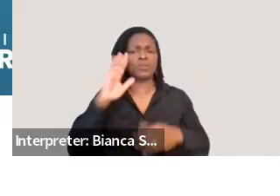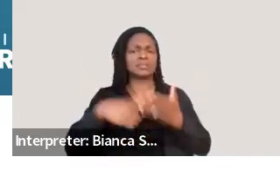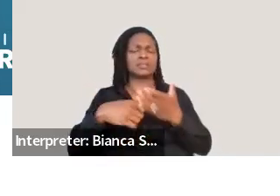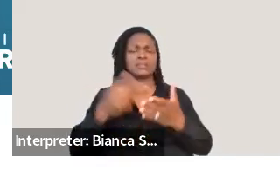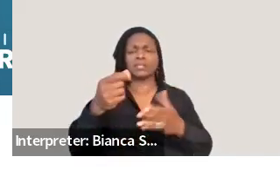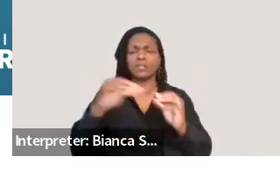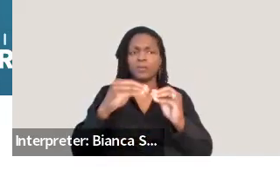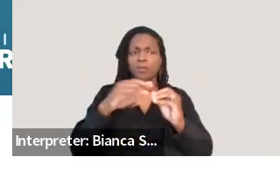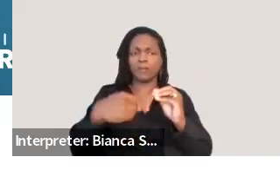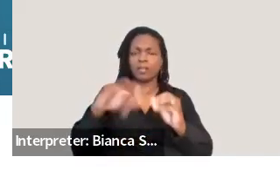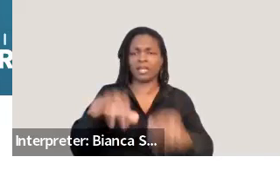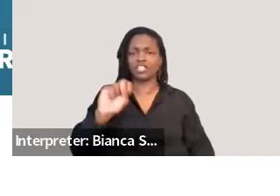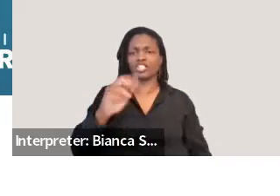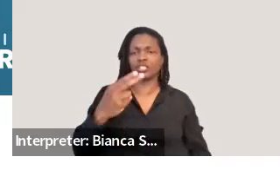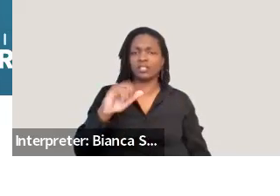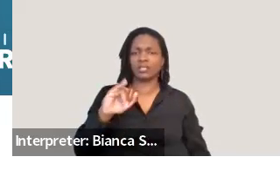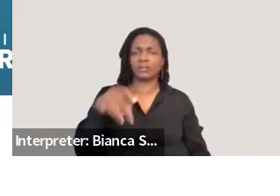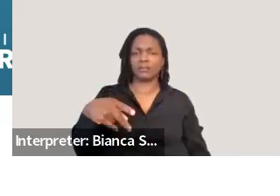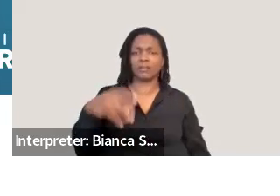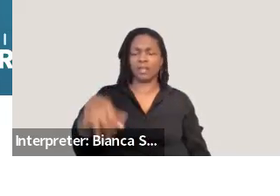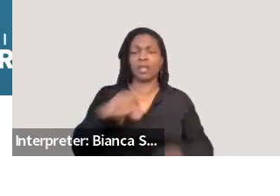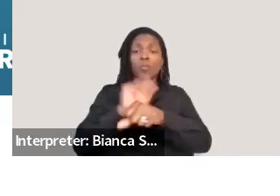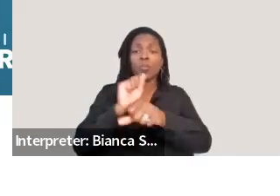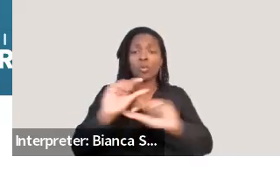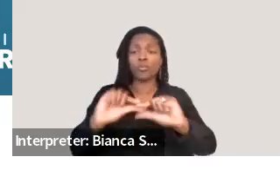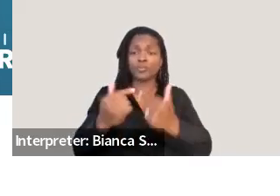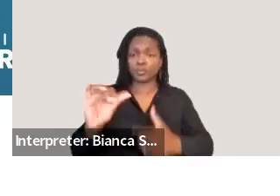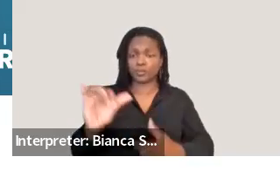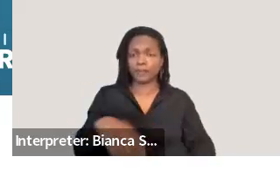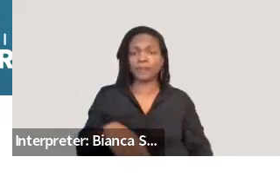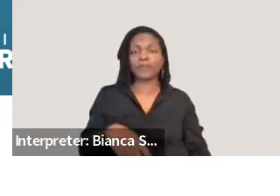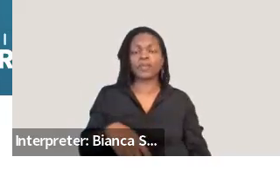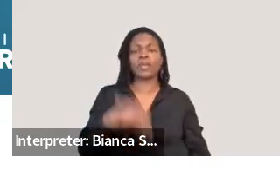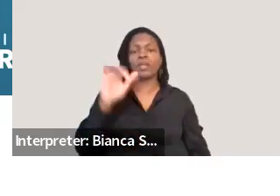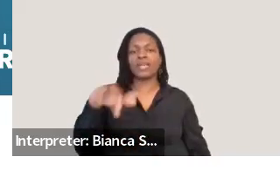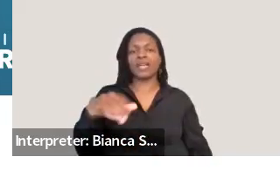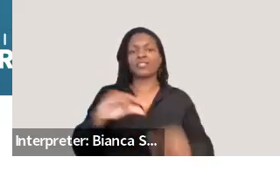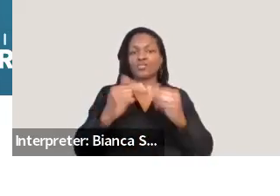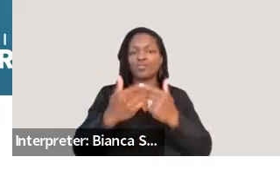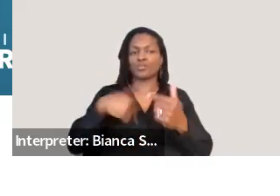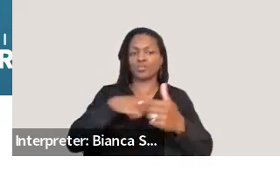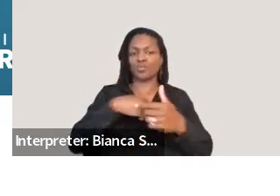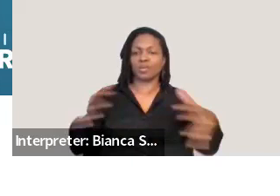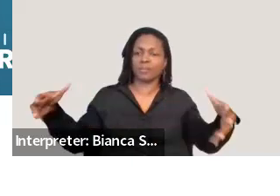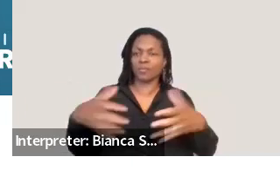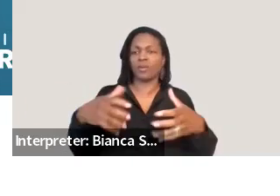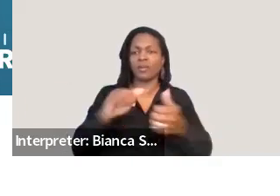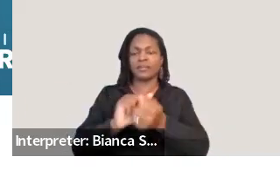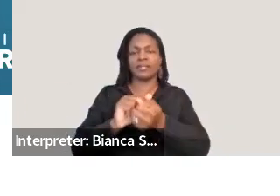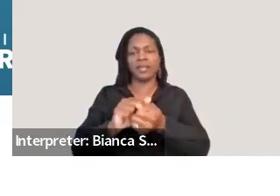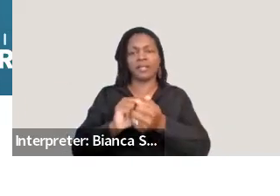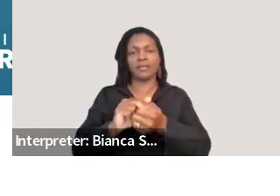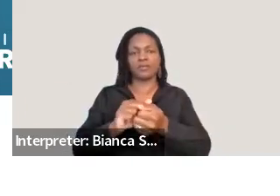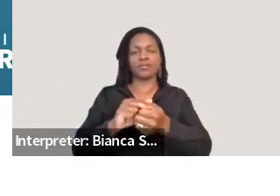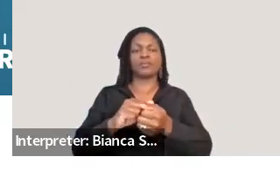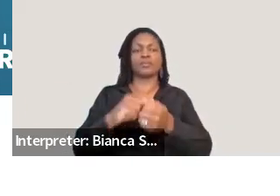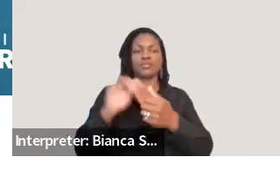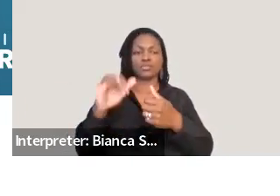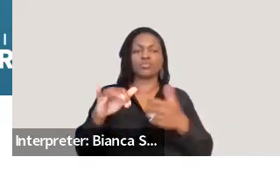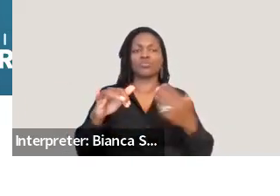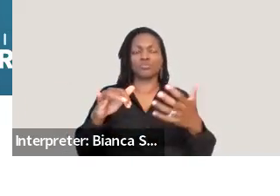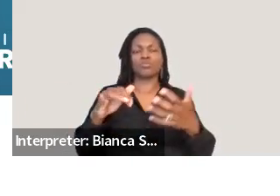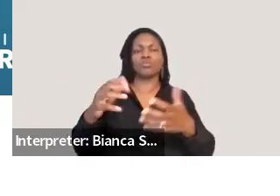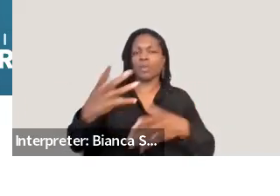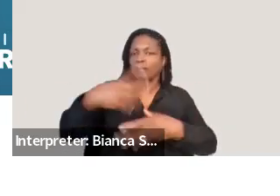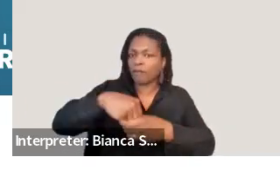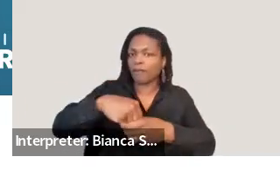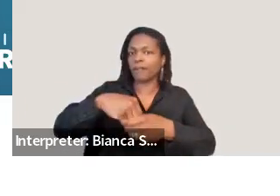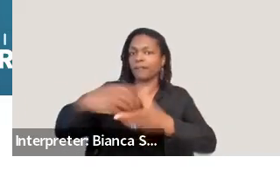So the ship work groups. Are the groups that we brought together, to actually engage on developing the ship and implementing the strategies ultimately.